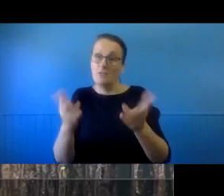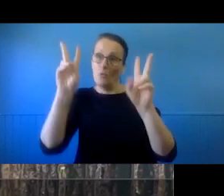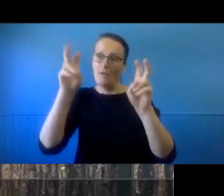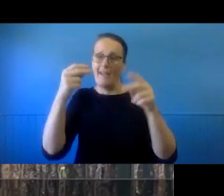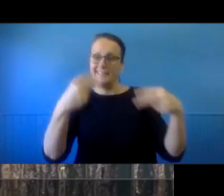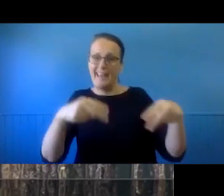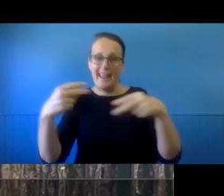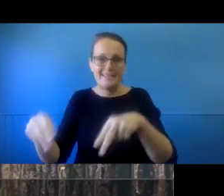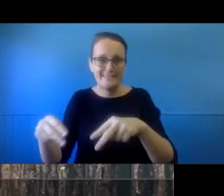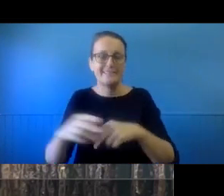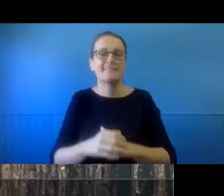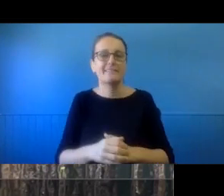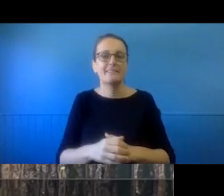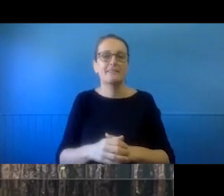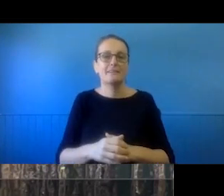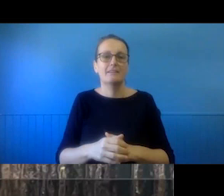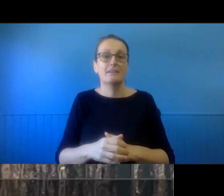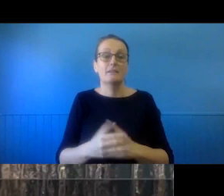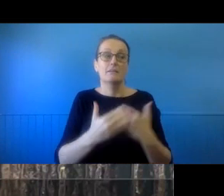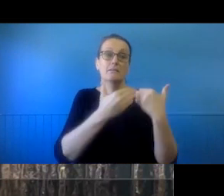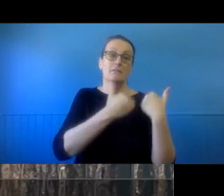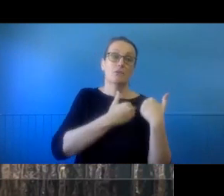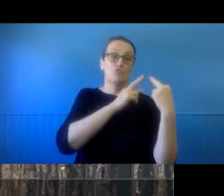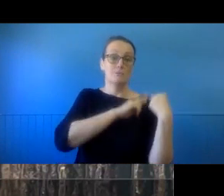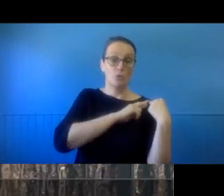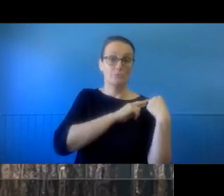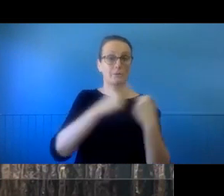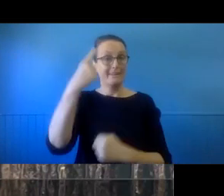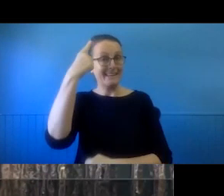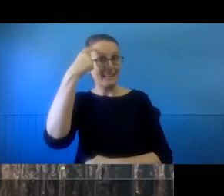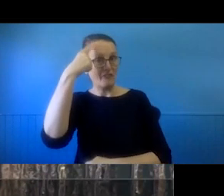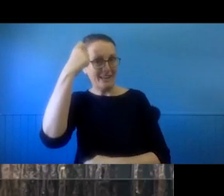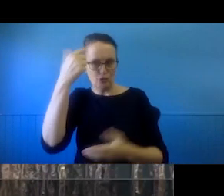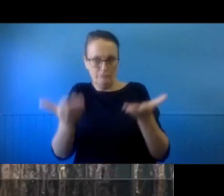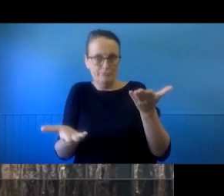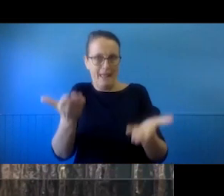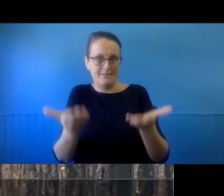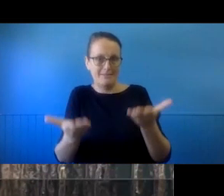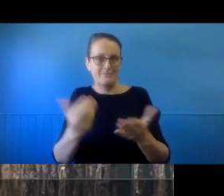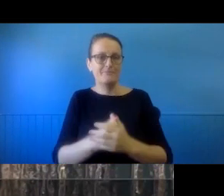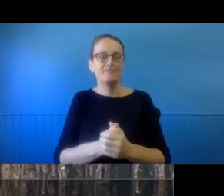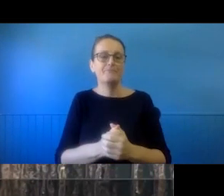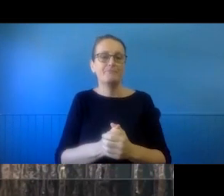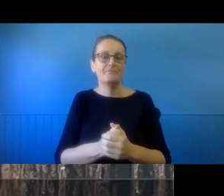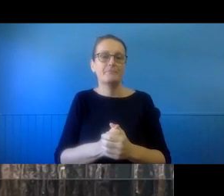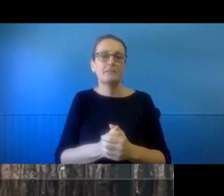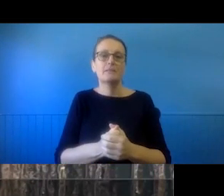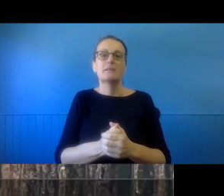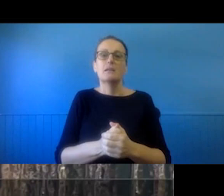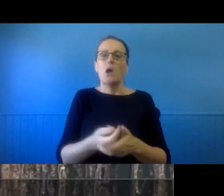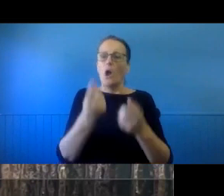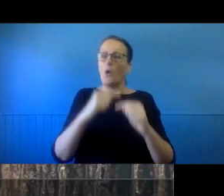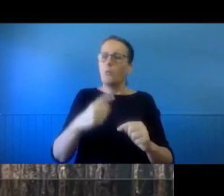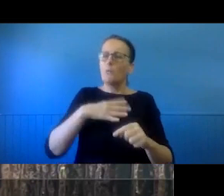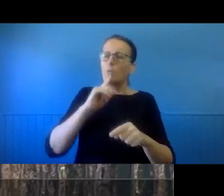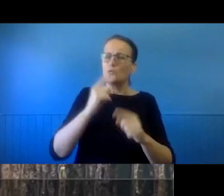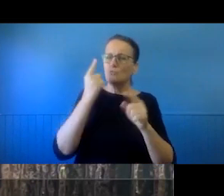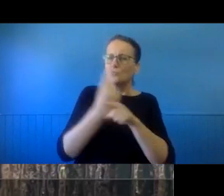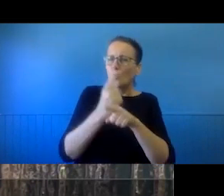dance, if you will. Between responsibility and innovation. The second purpose of the session is to reflect on these ideas with you and